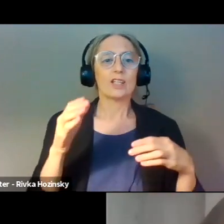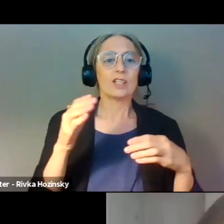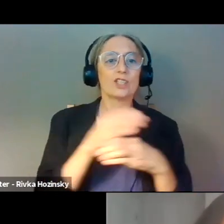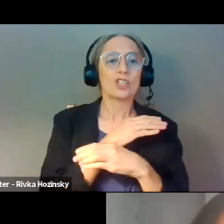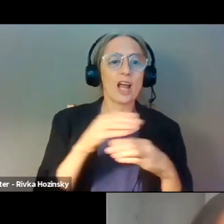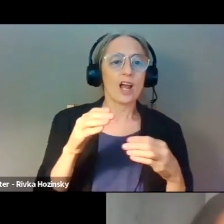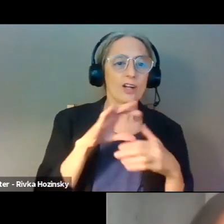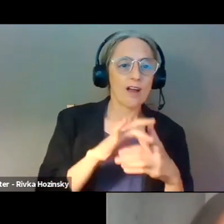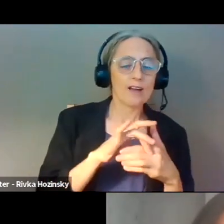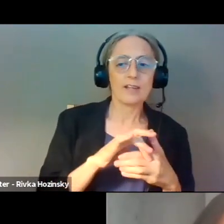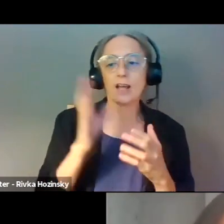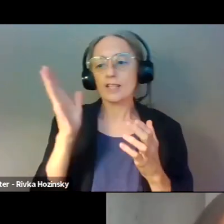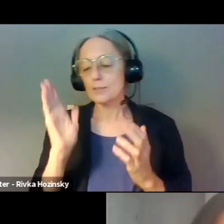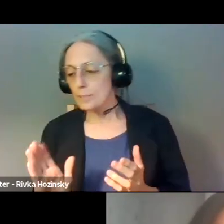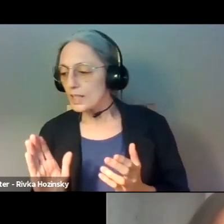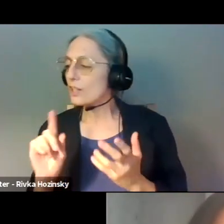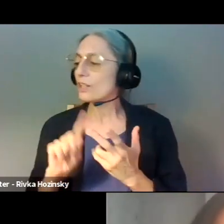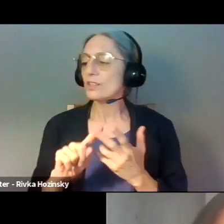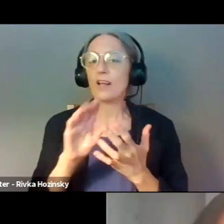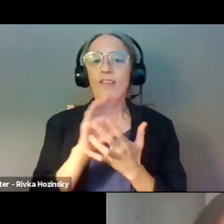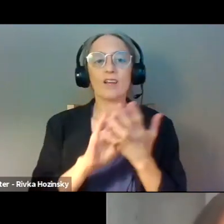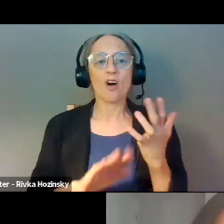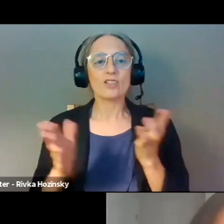speakers, and then all of our service providers with us.